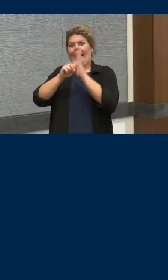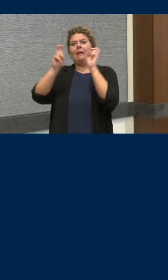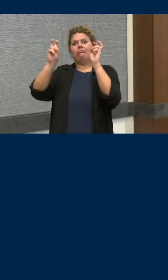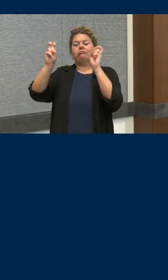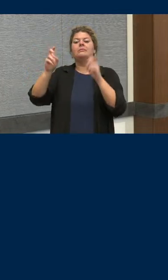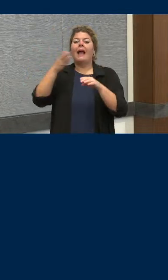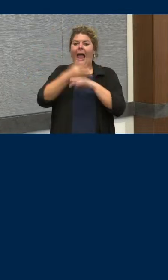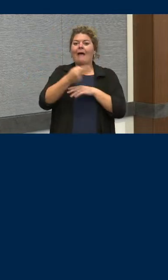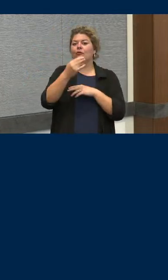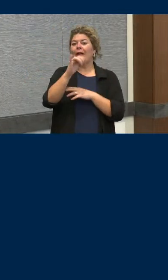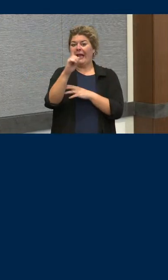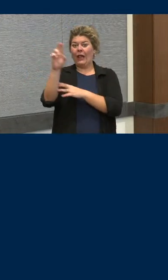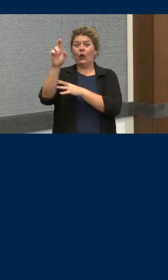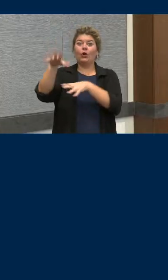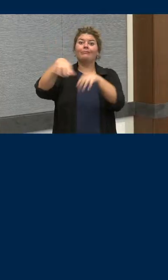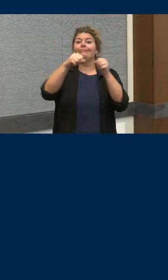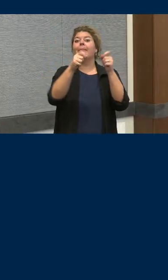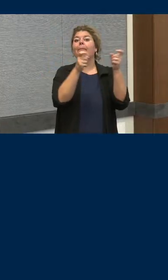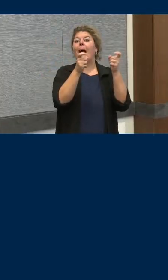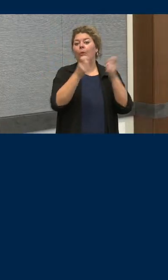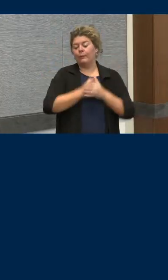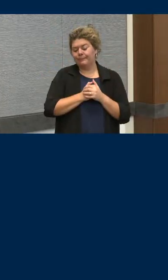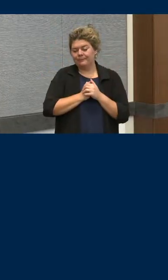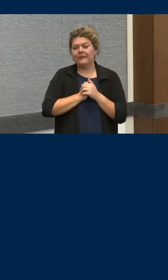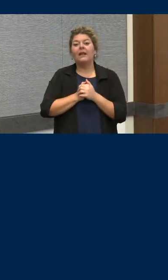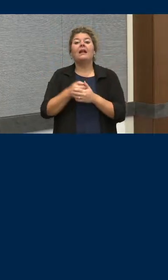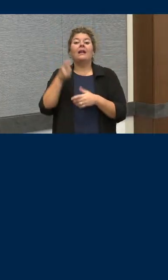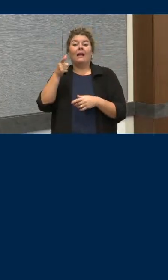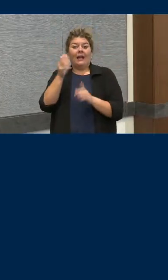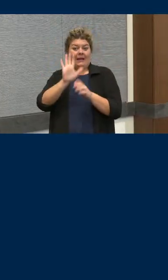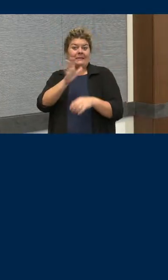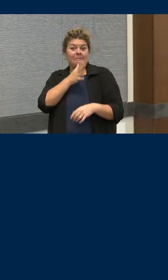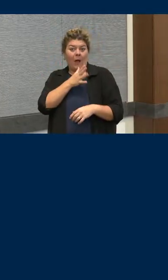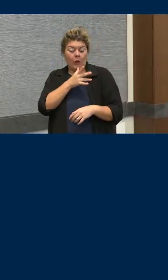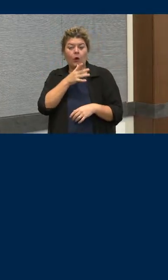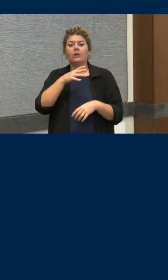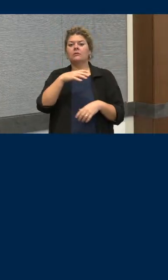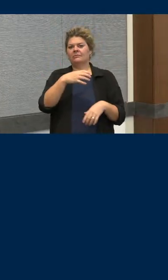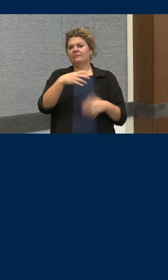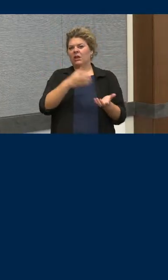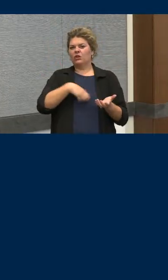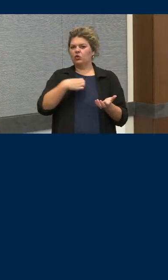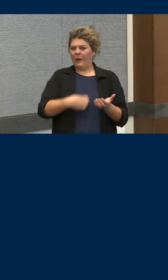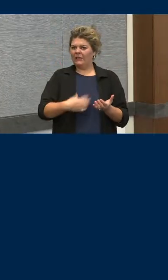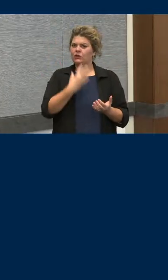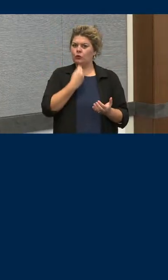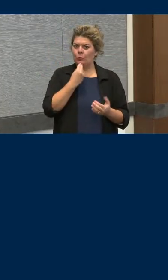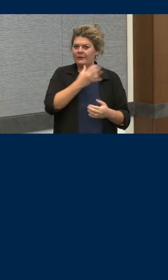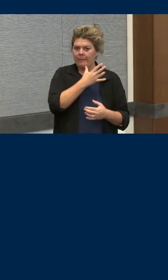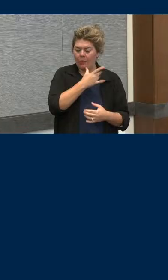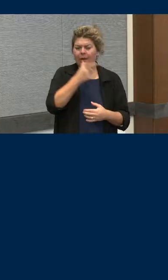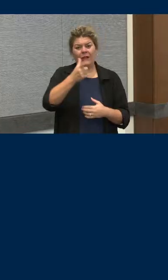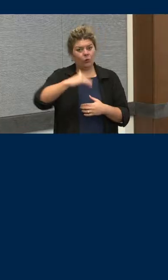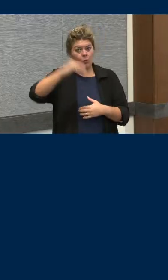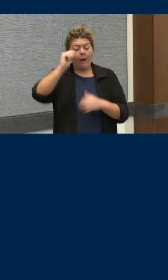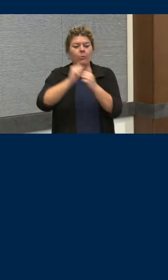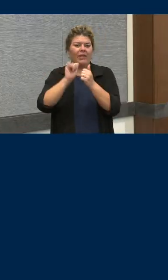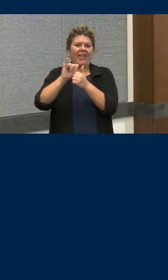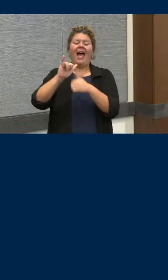and a Swiss Jewish mother, he grew up in a politically